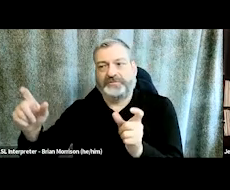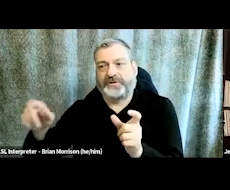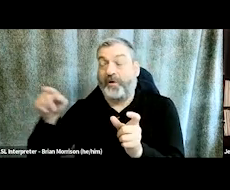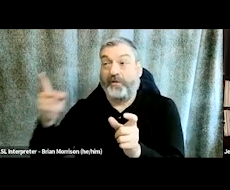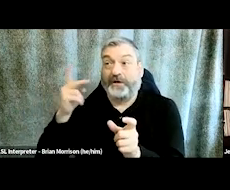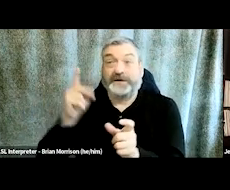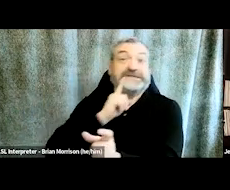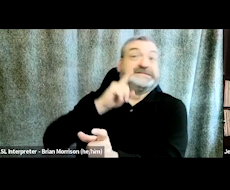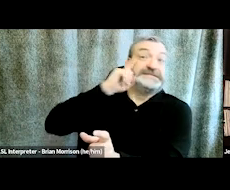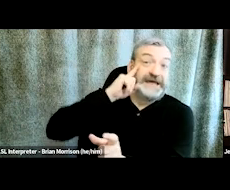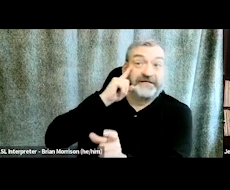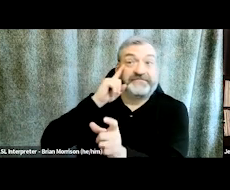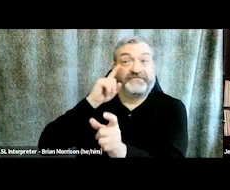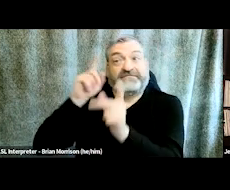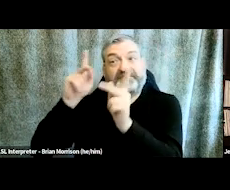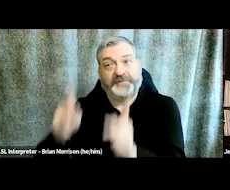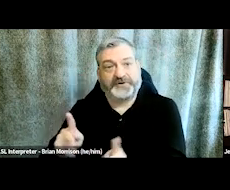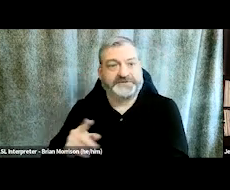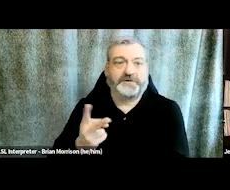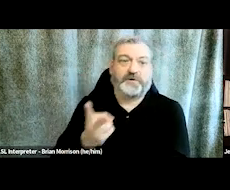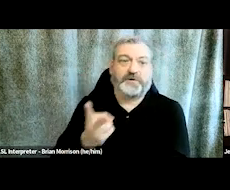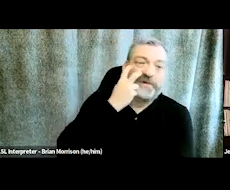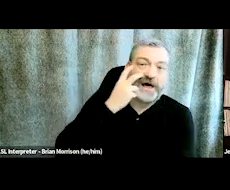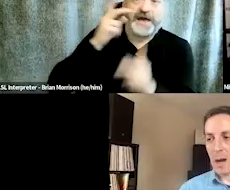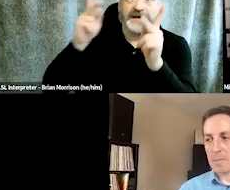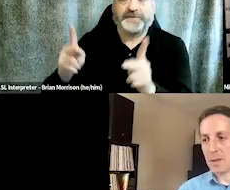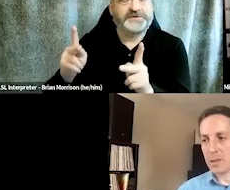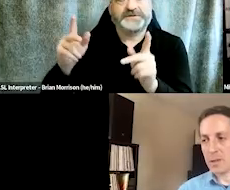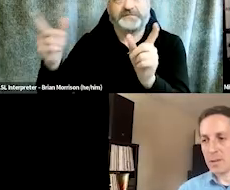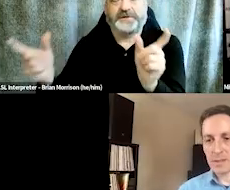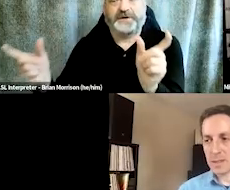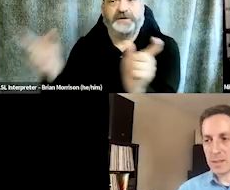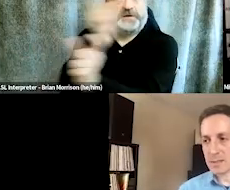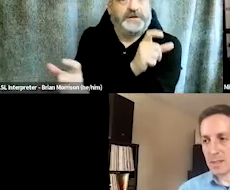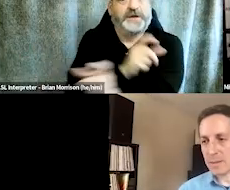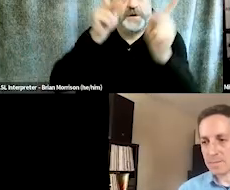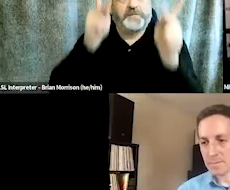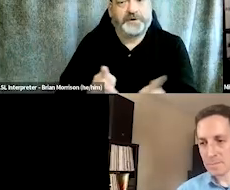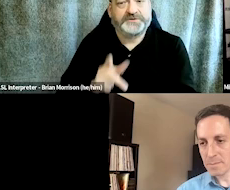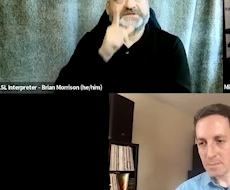them more as a person or as they choose to be represented. If we could advance to the next slide.